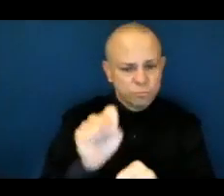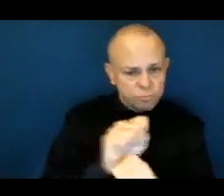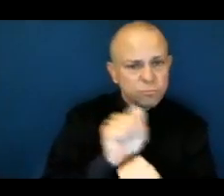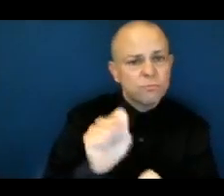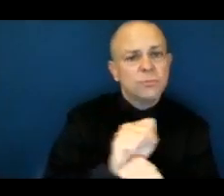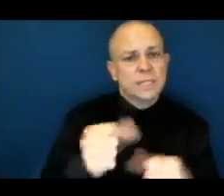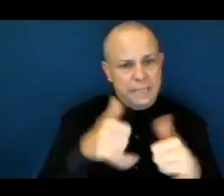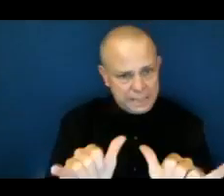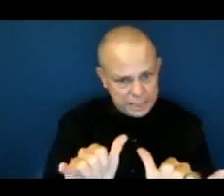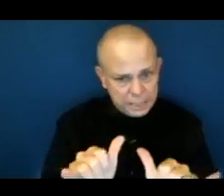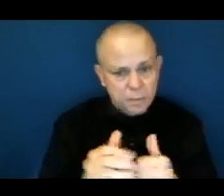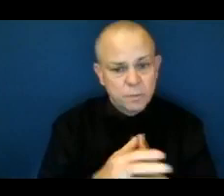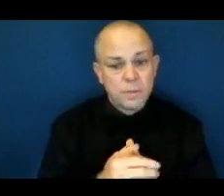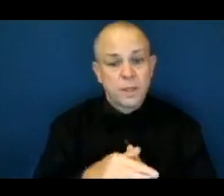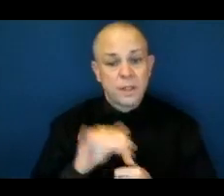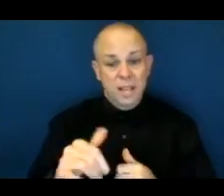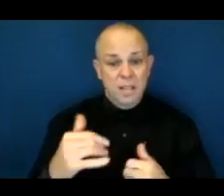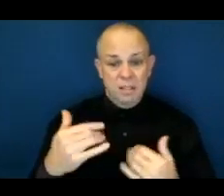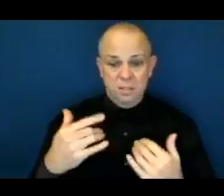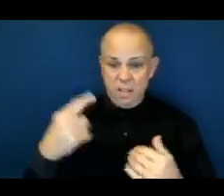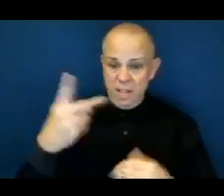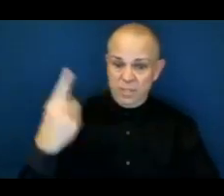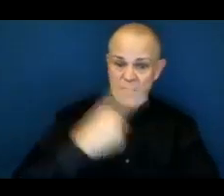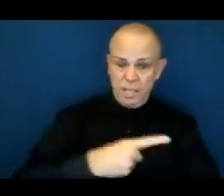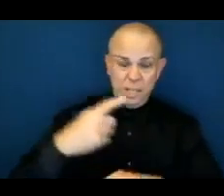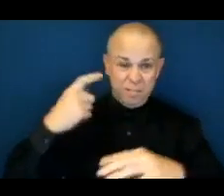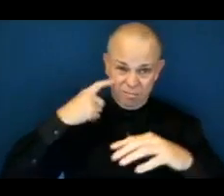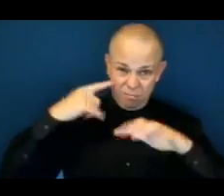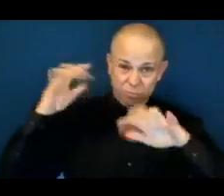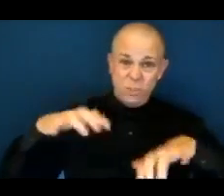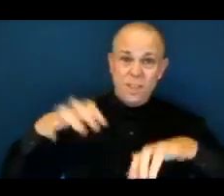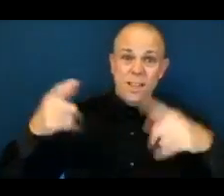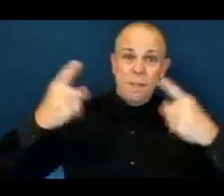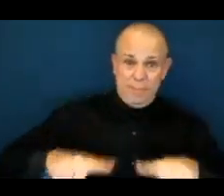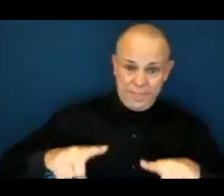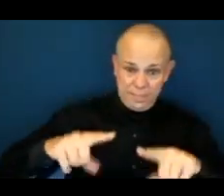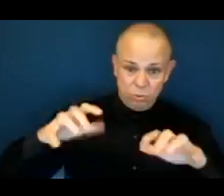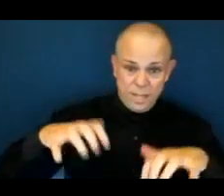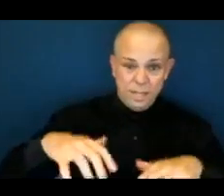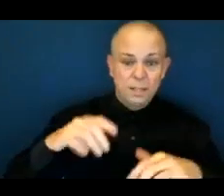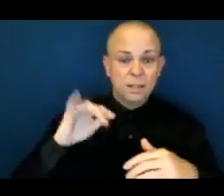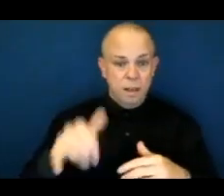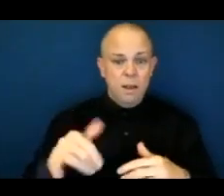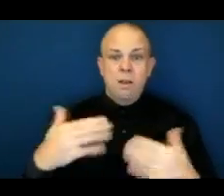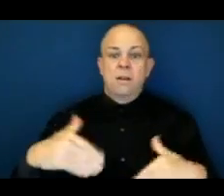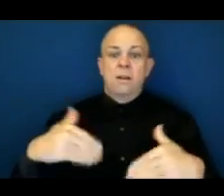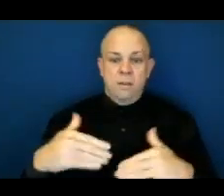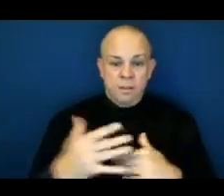right so all the rain coming in and everything uh yesterday really good showers uh throughout the day